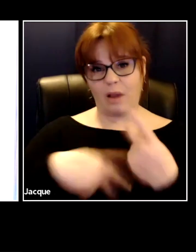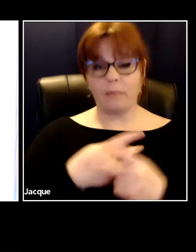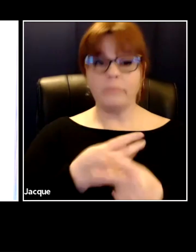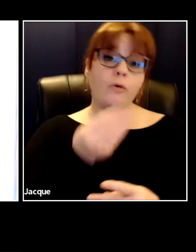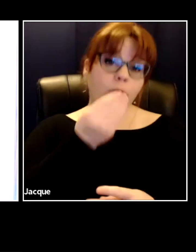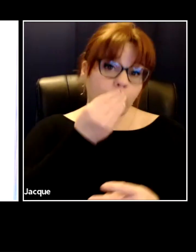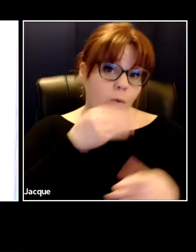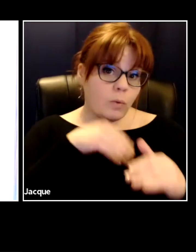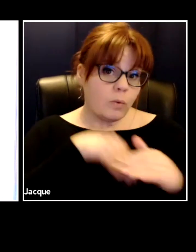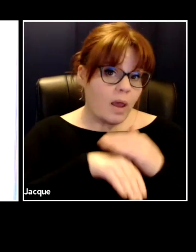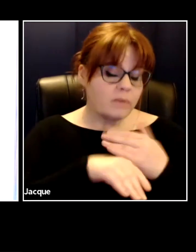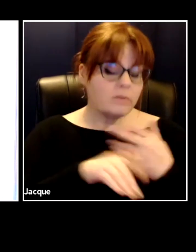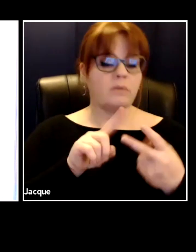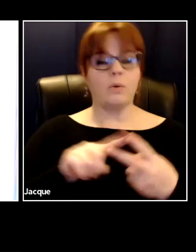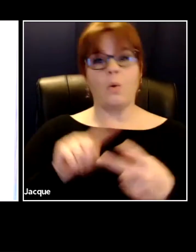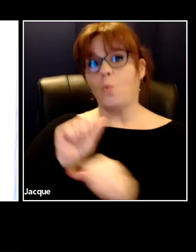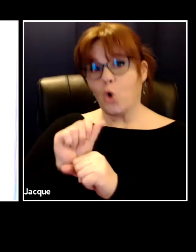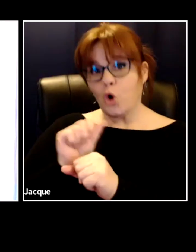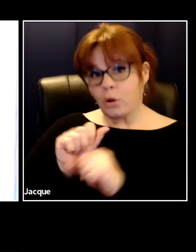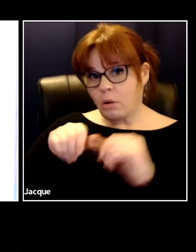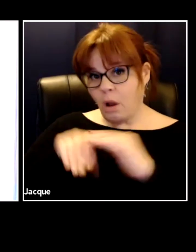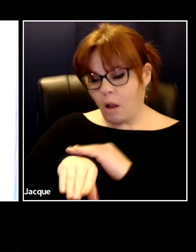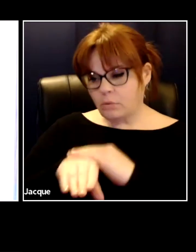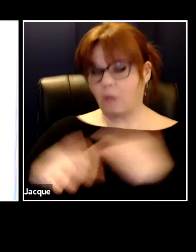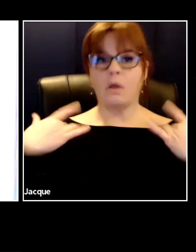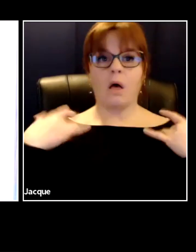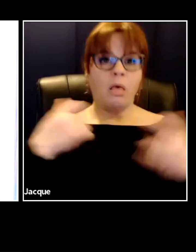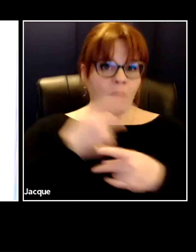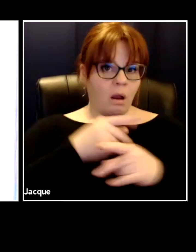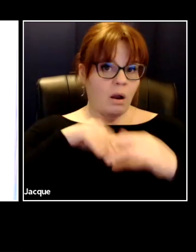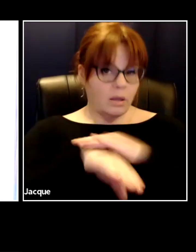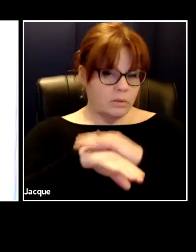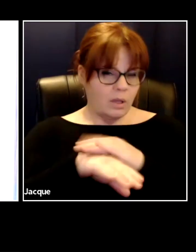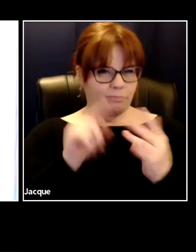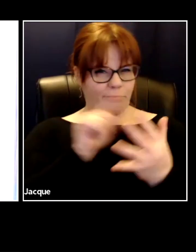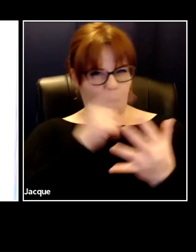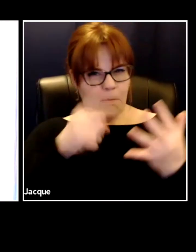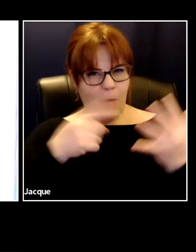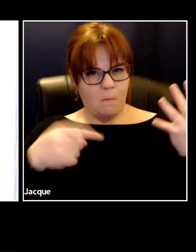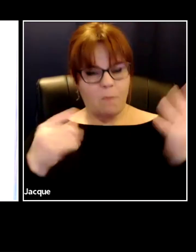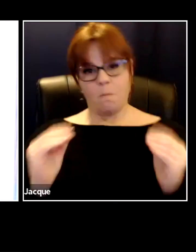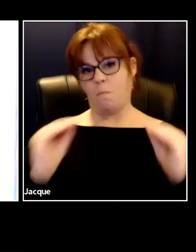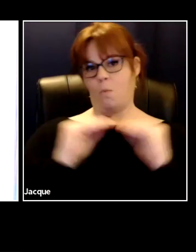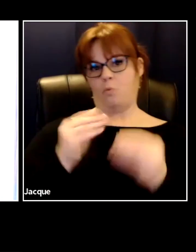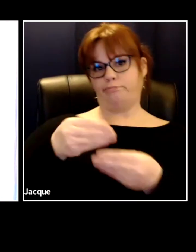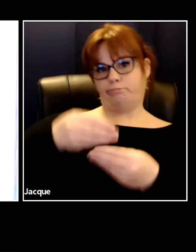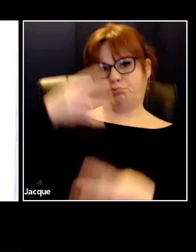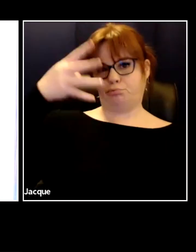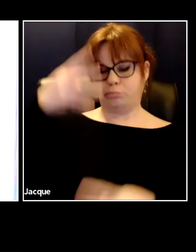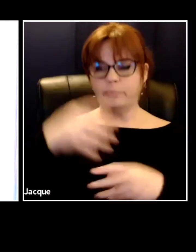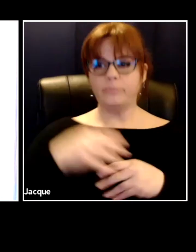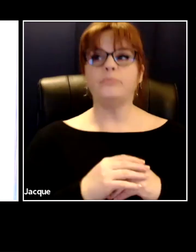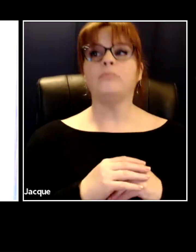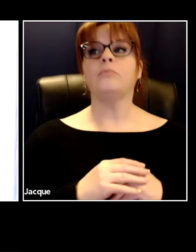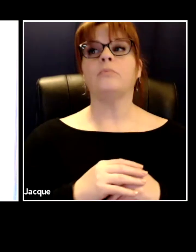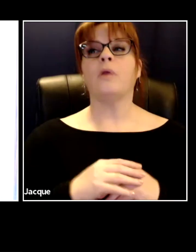jobs access, healthcare access, um and more. Um so that's kind of at a high level what an access